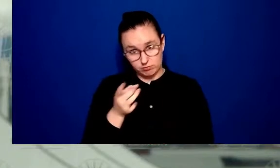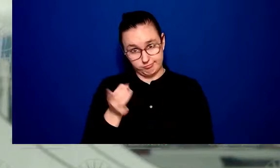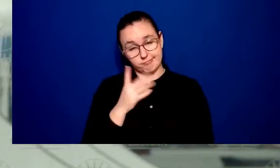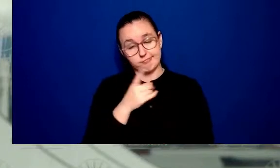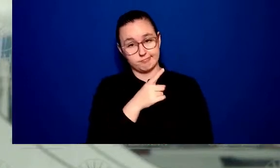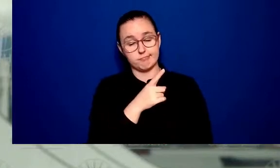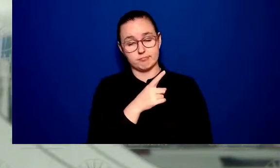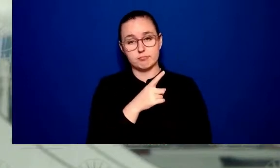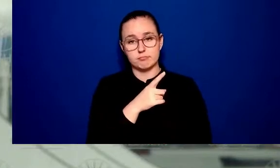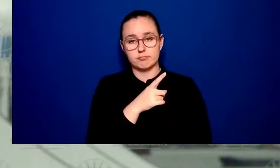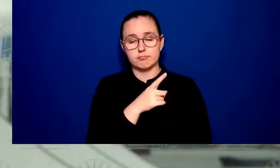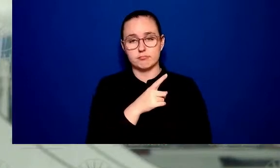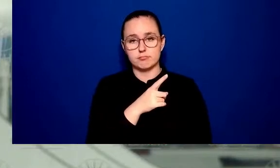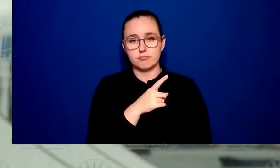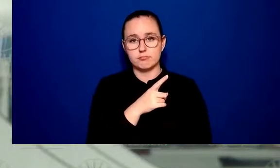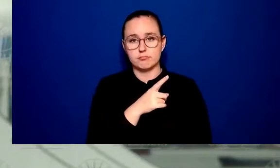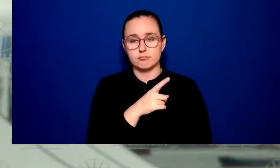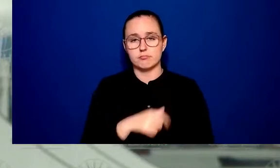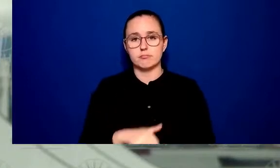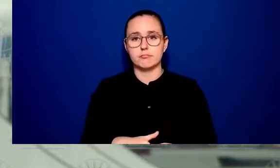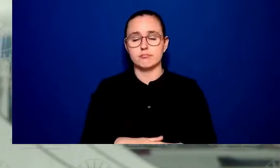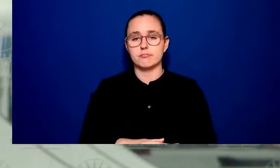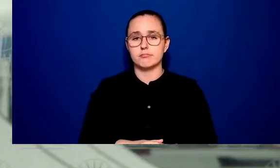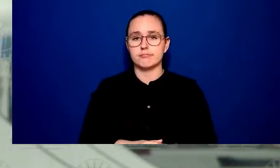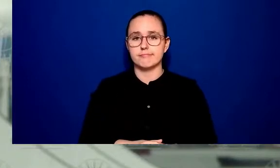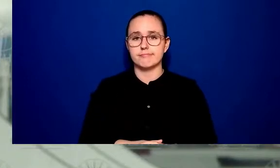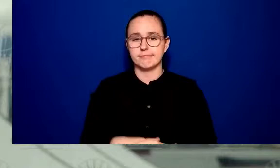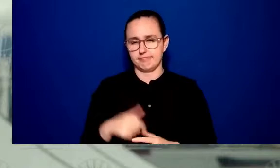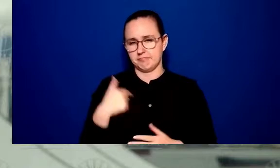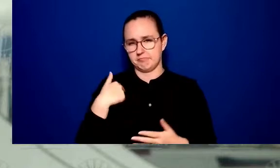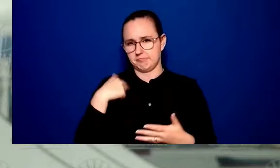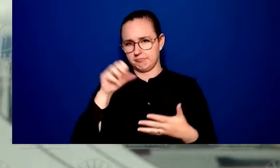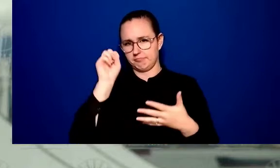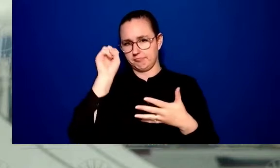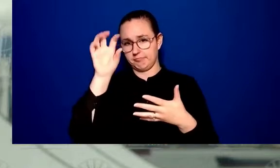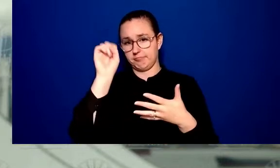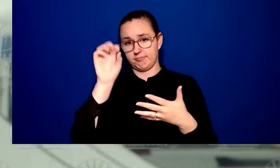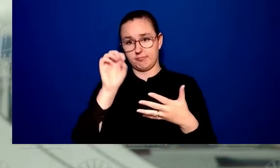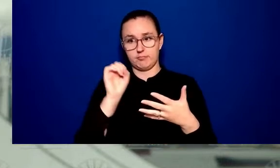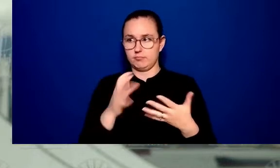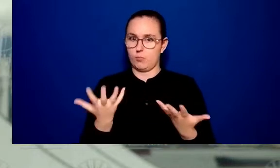it out with one set of facts.